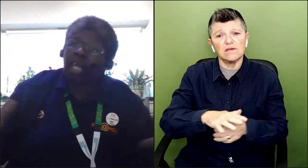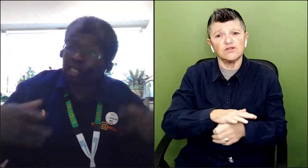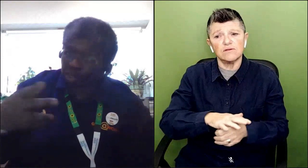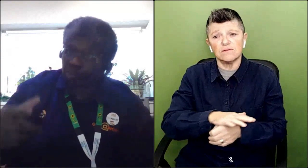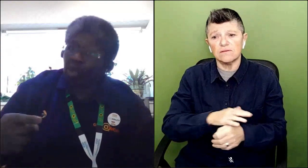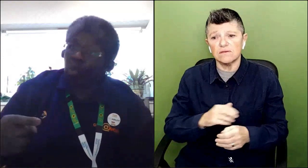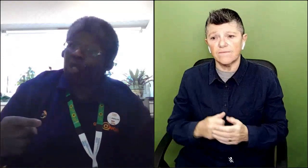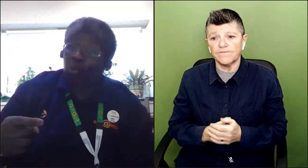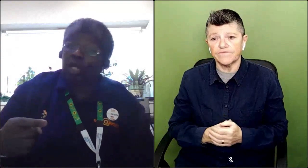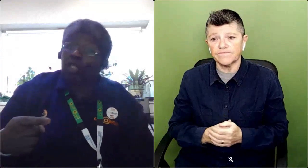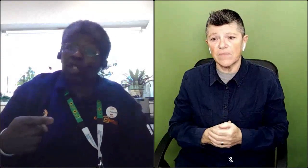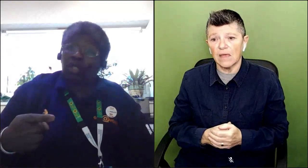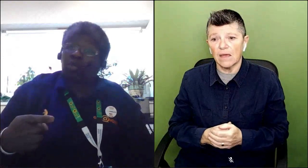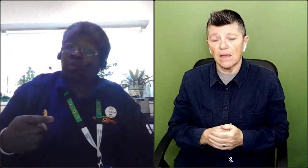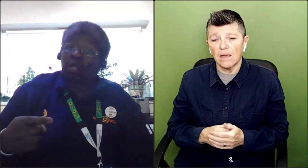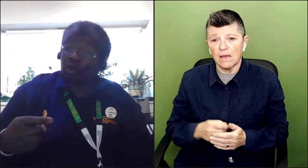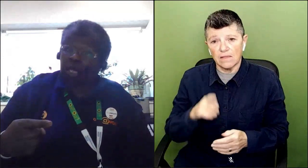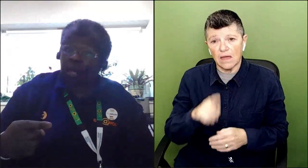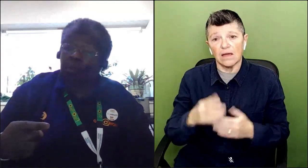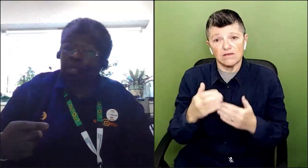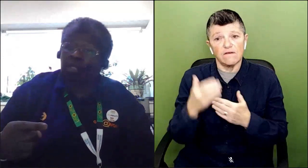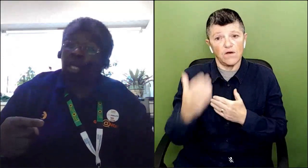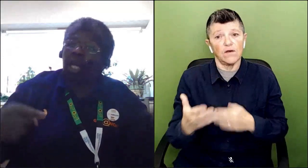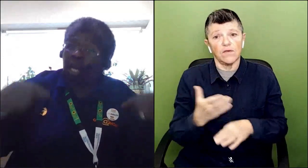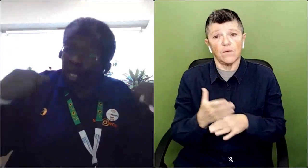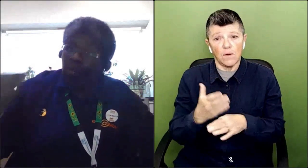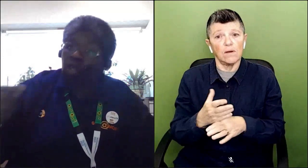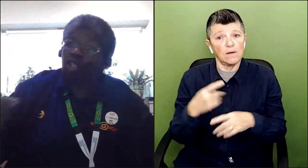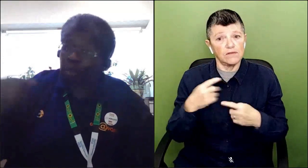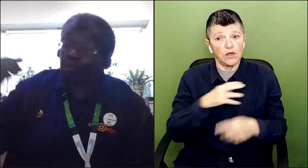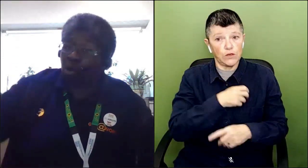And that's the further work that we as unions will be looking at, because he wanted to point